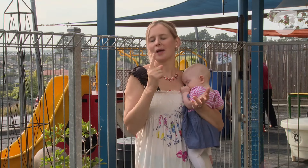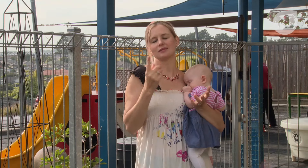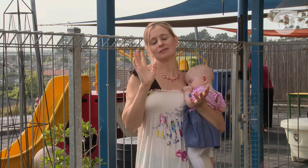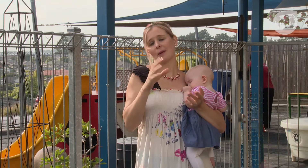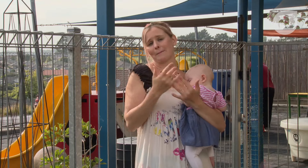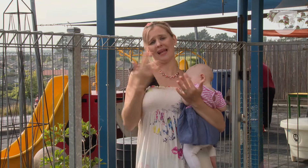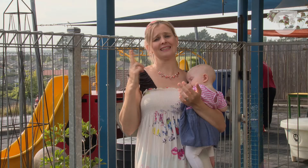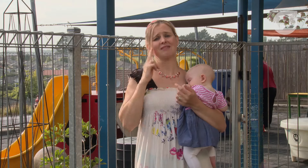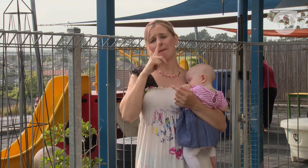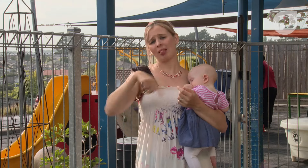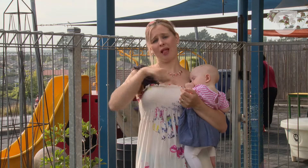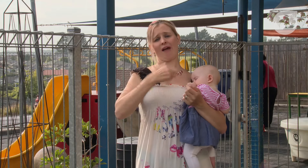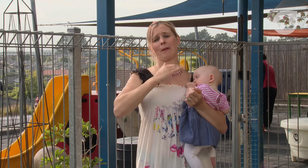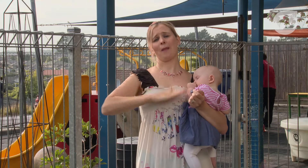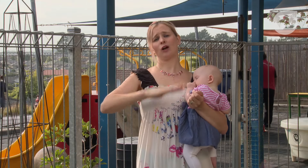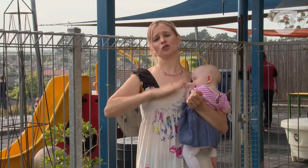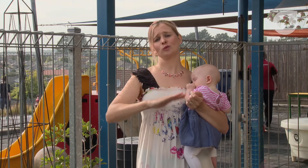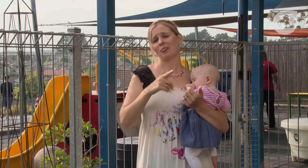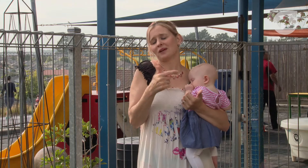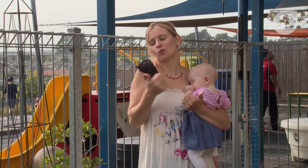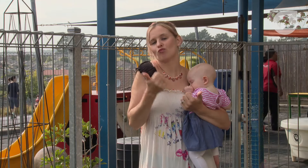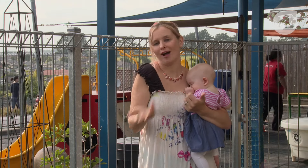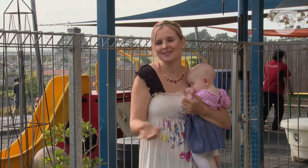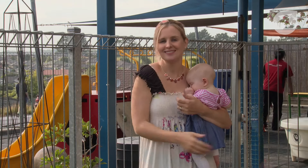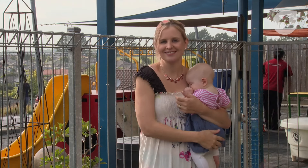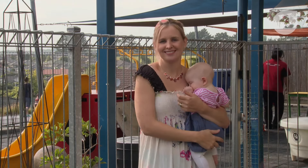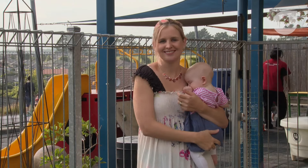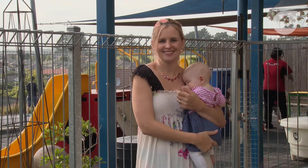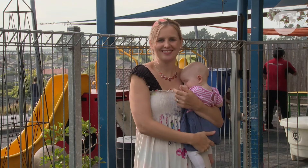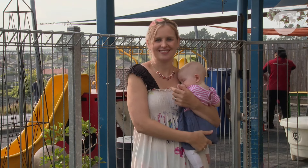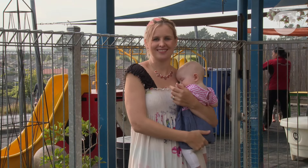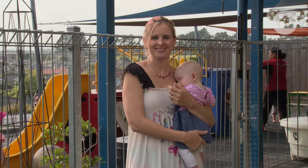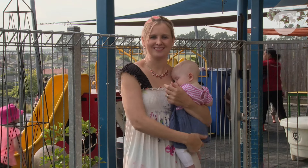So deaf people really do have to be so much more patient, but that's okay.